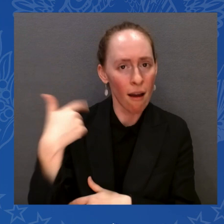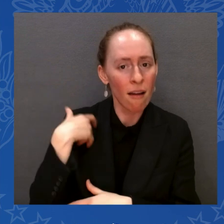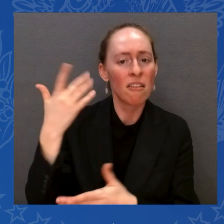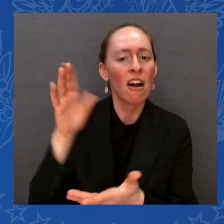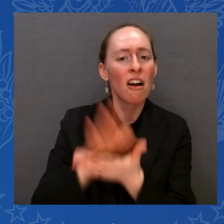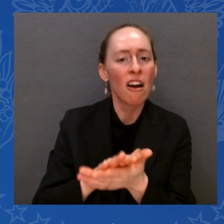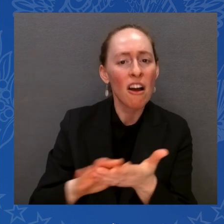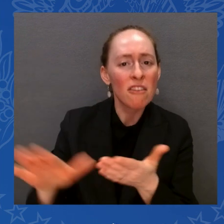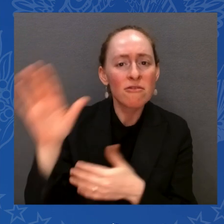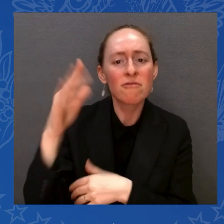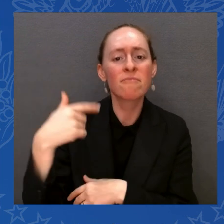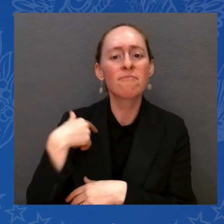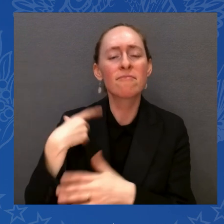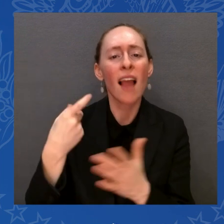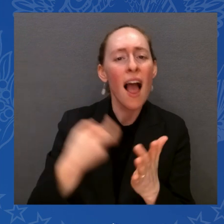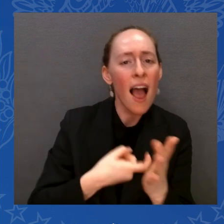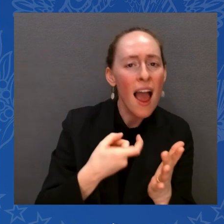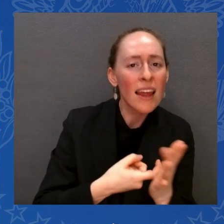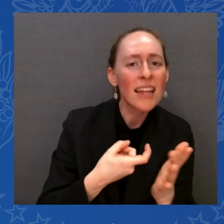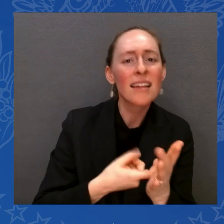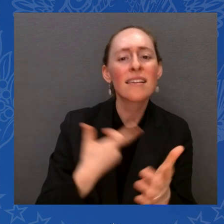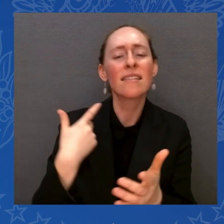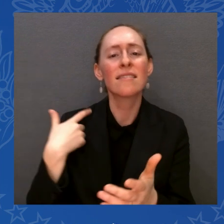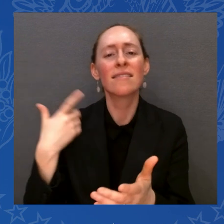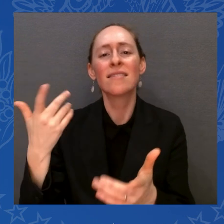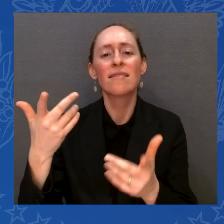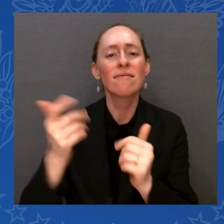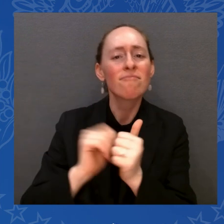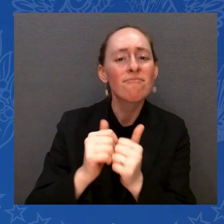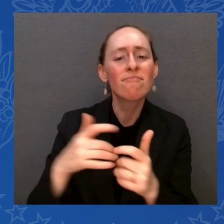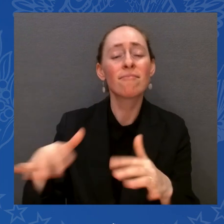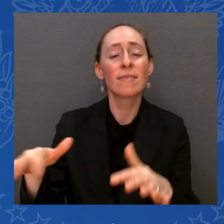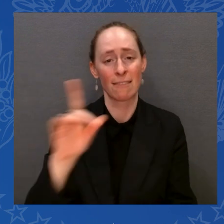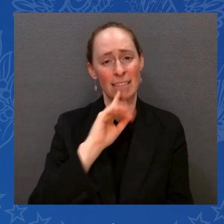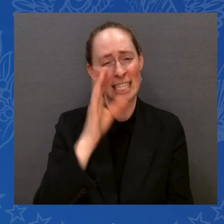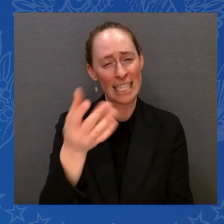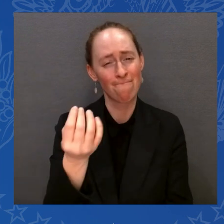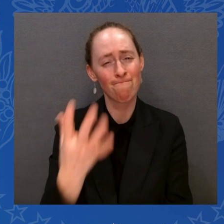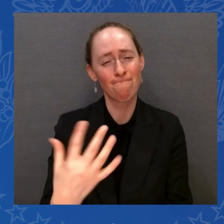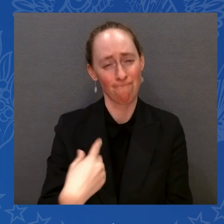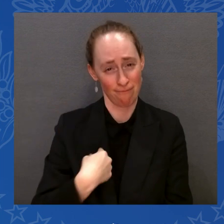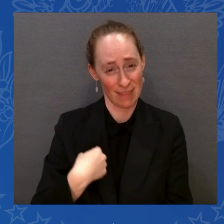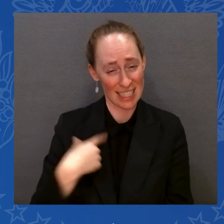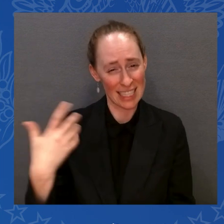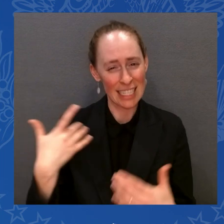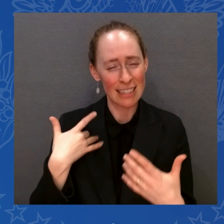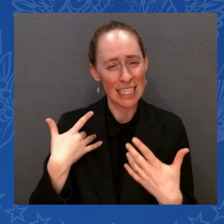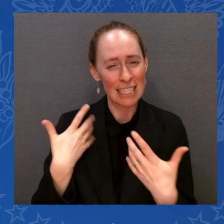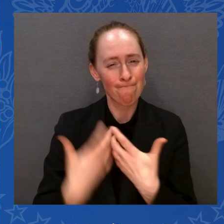I talked with my dad, who's a union plumber. I asked him if he likes what he does, and he said he loved it.